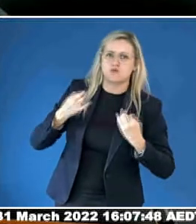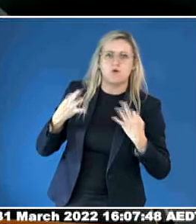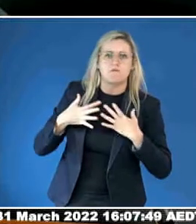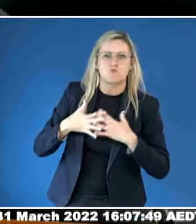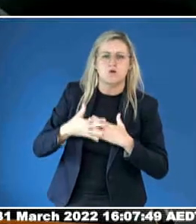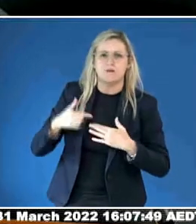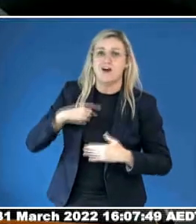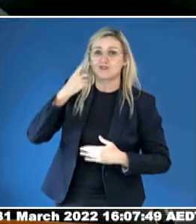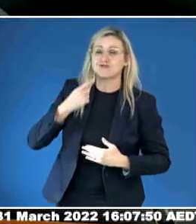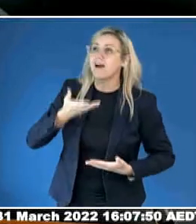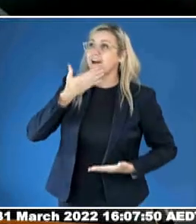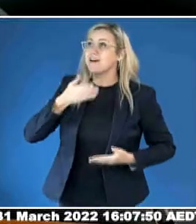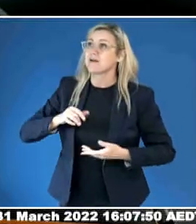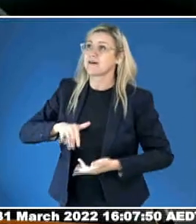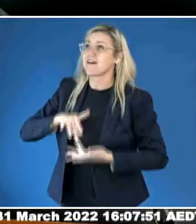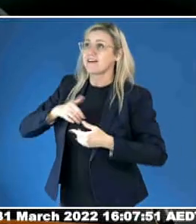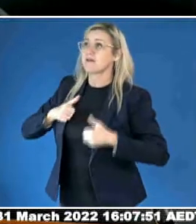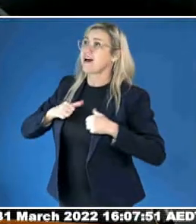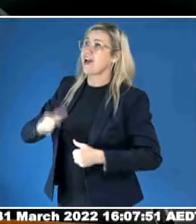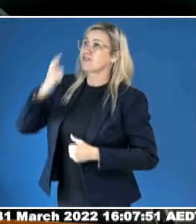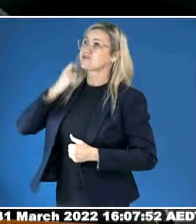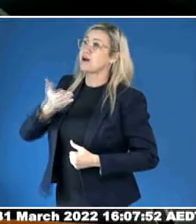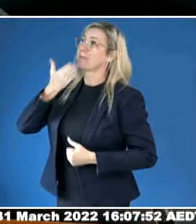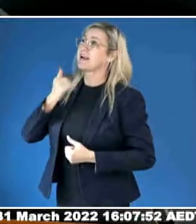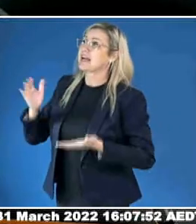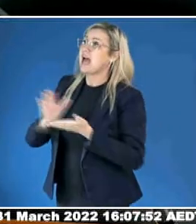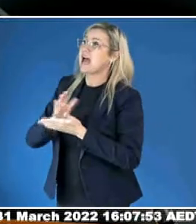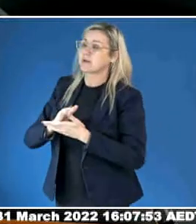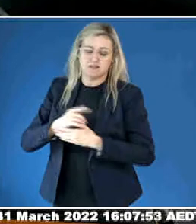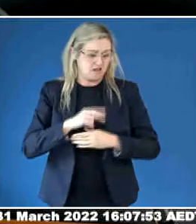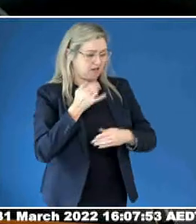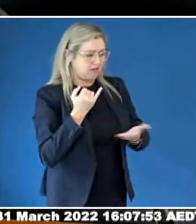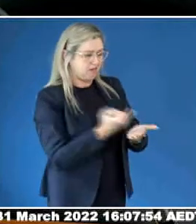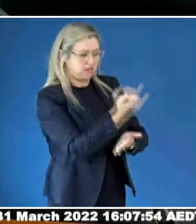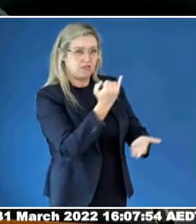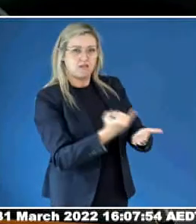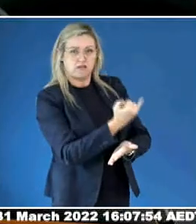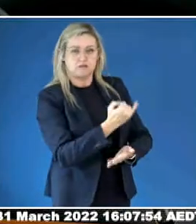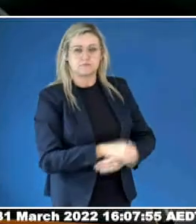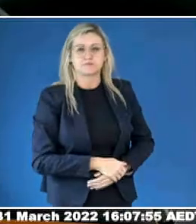them happy. When I was around 10 years old, my dad's charismatic best friend assaulted